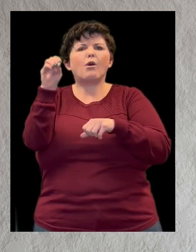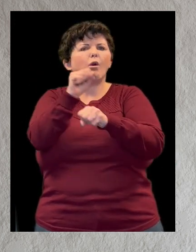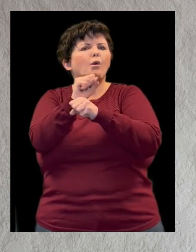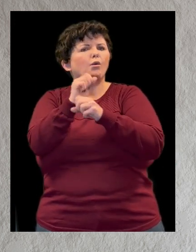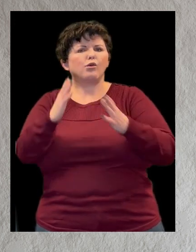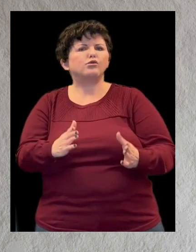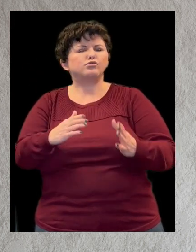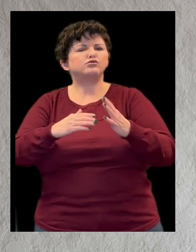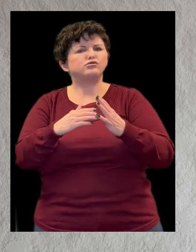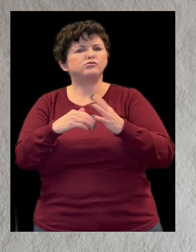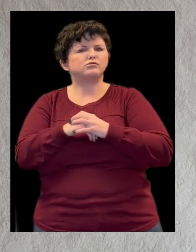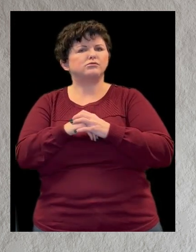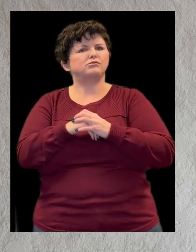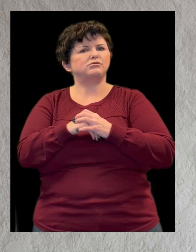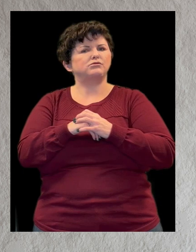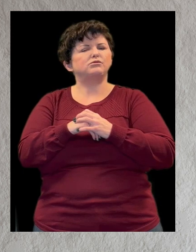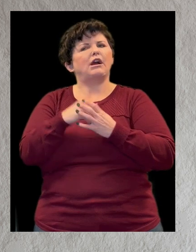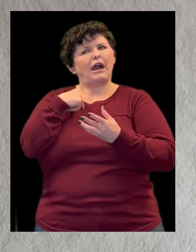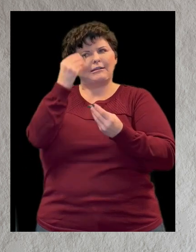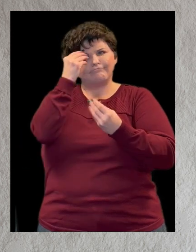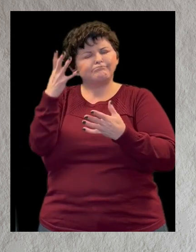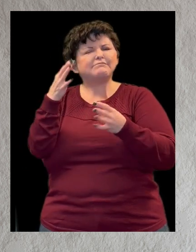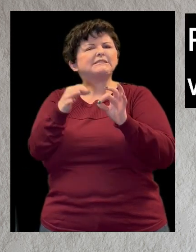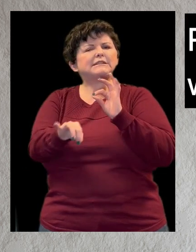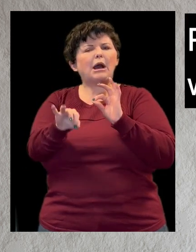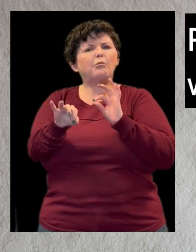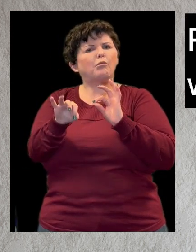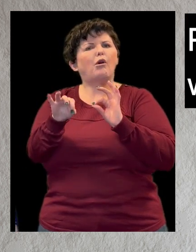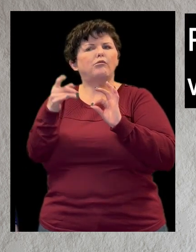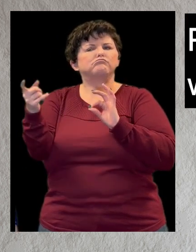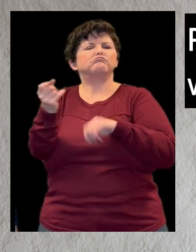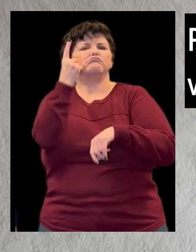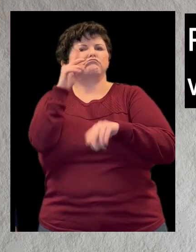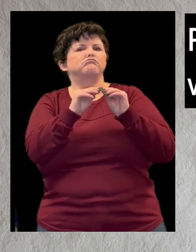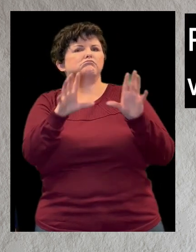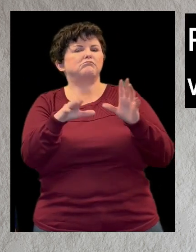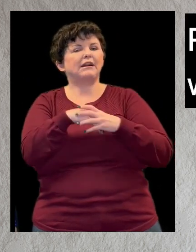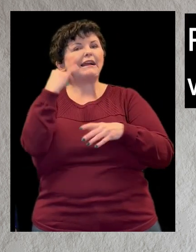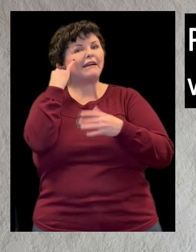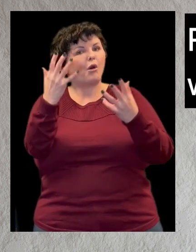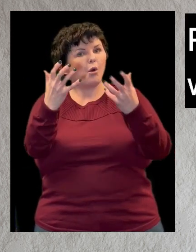And that was simple and I got my point across. So, if you want to practice